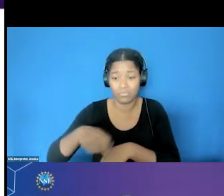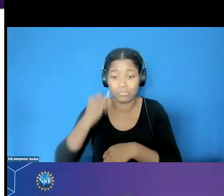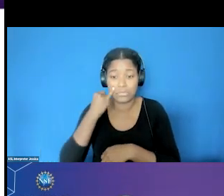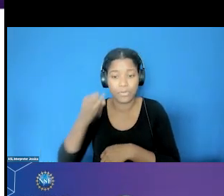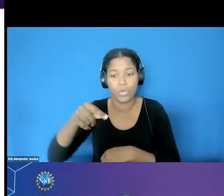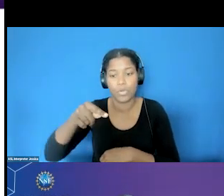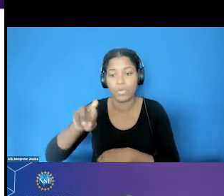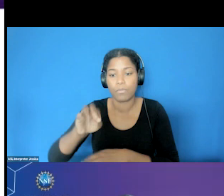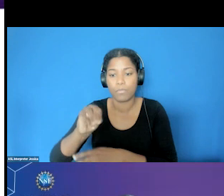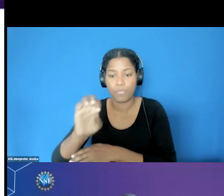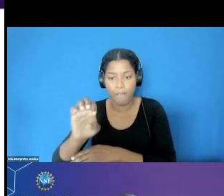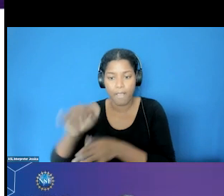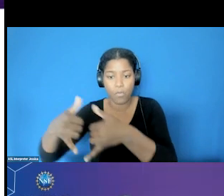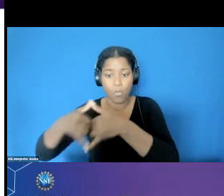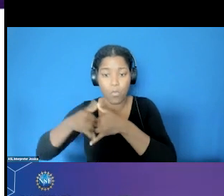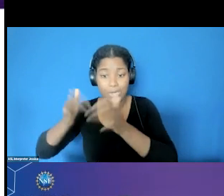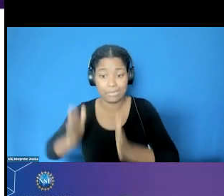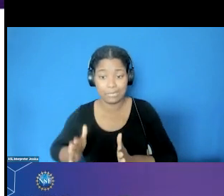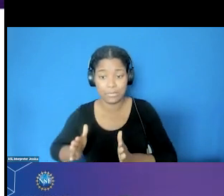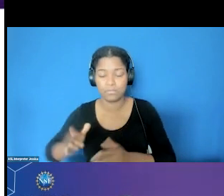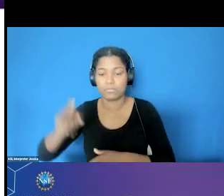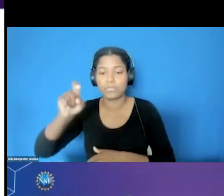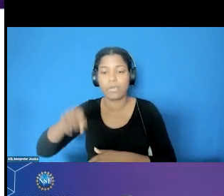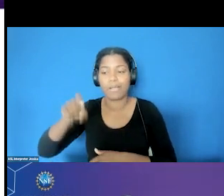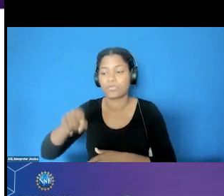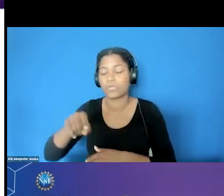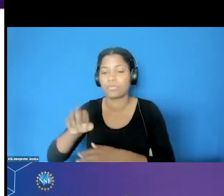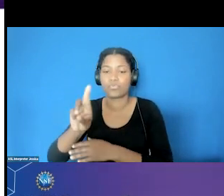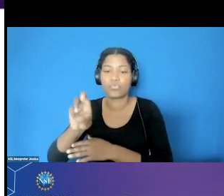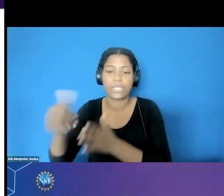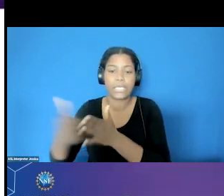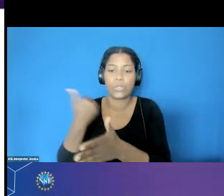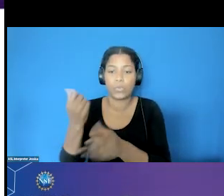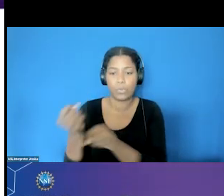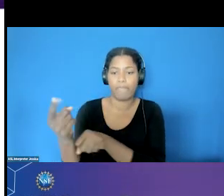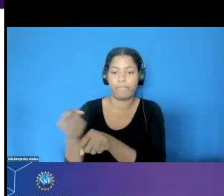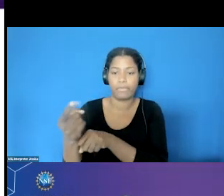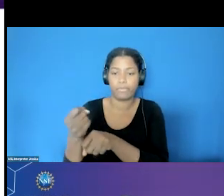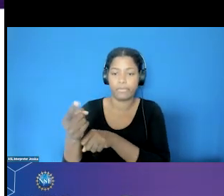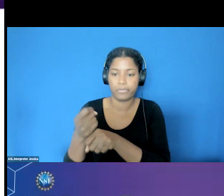If you're a prime awardee, you have to reevaluate -- or revalidate every year, annually.